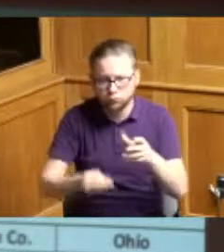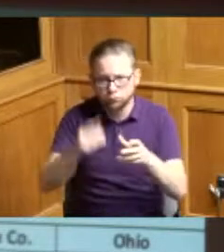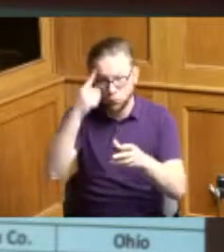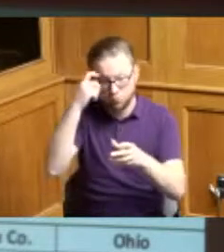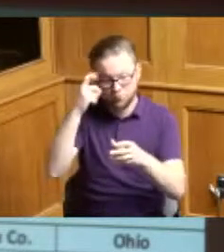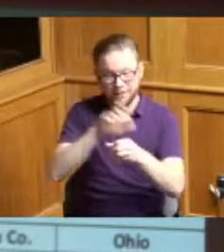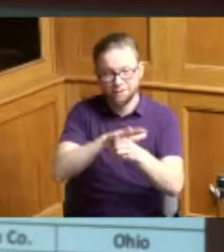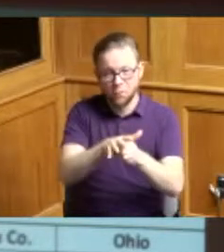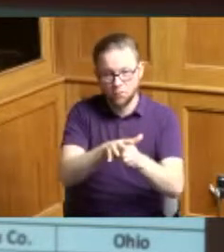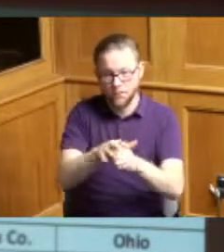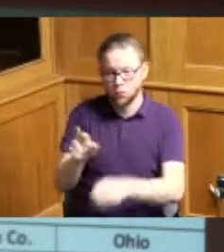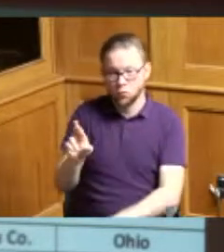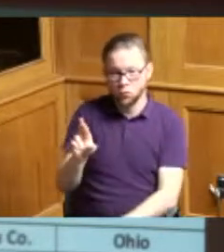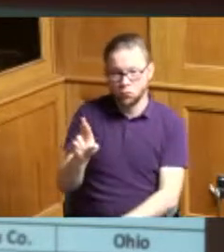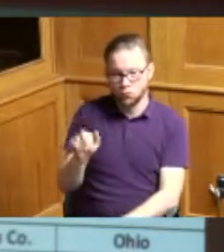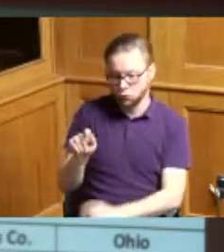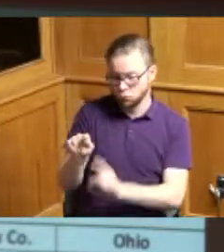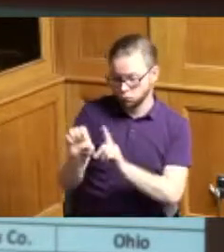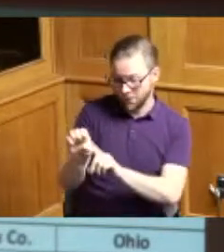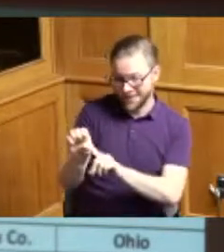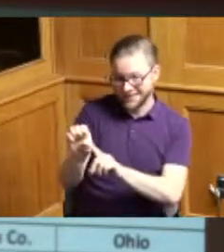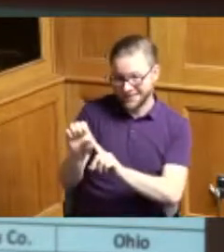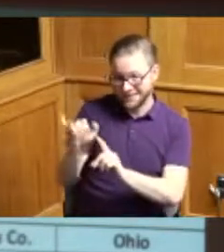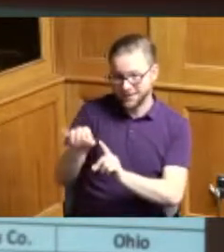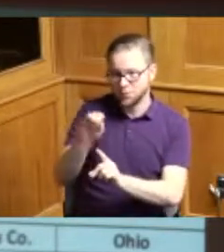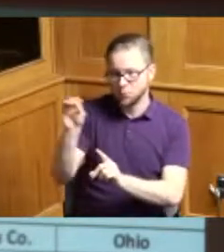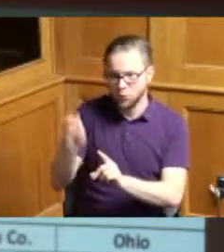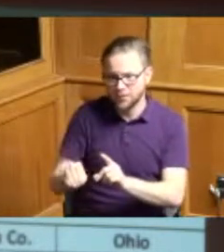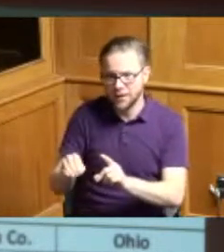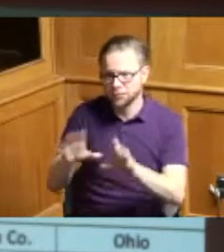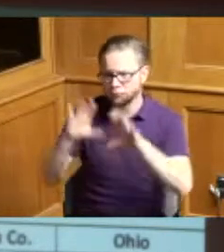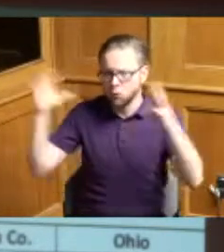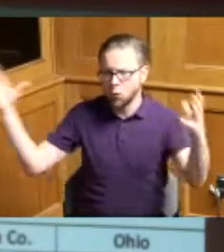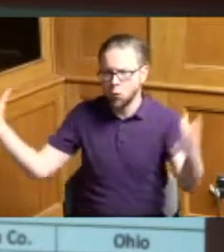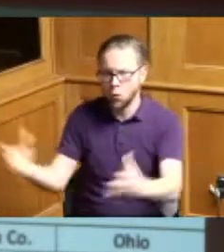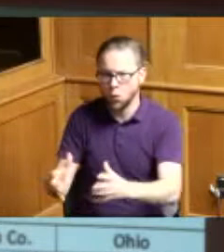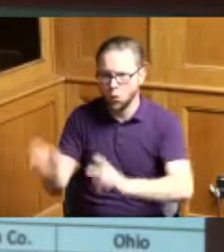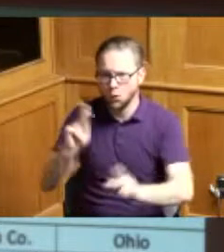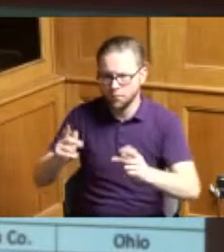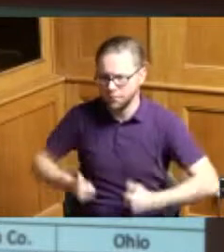rates we look at population and try to normalize that data so we can do a better job comparing